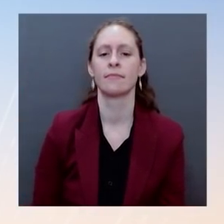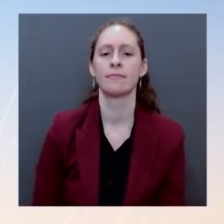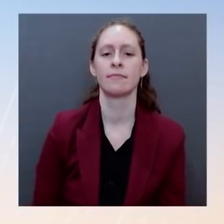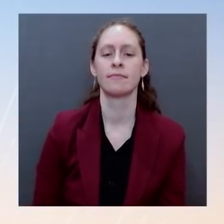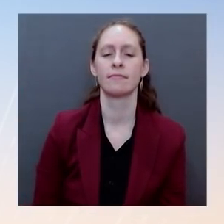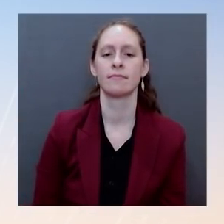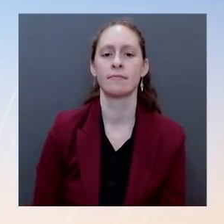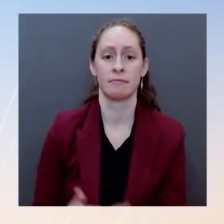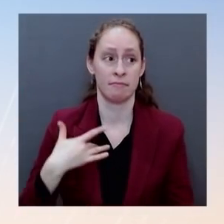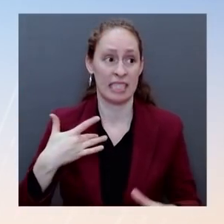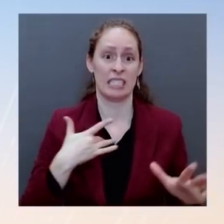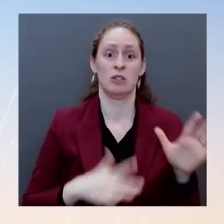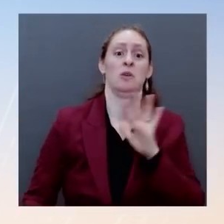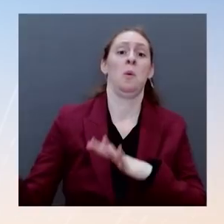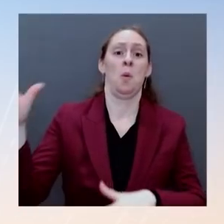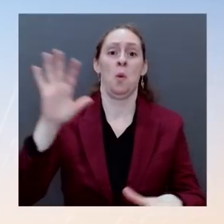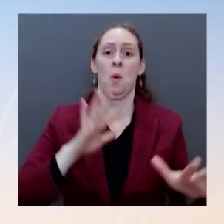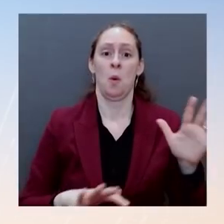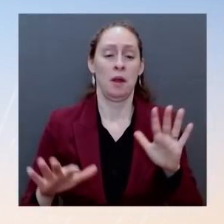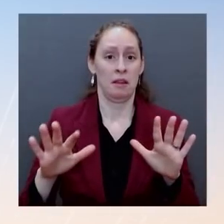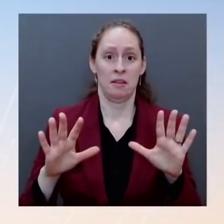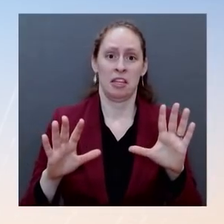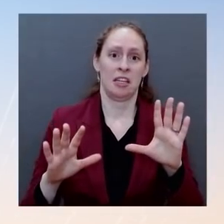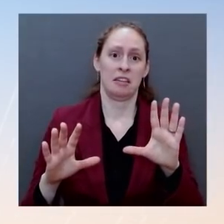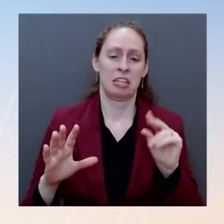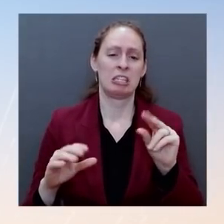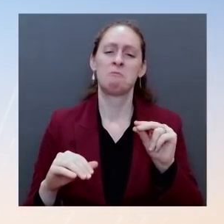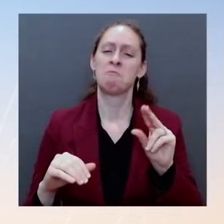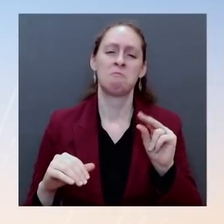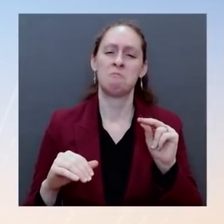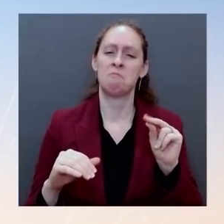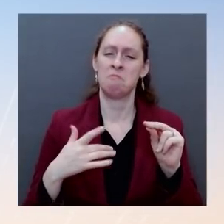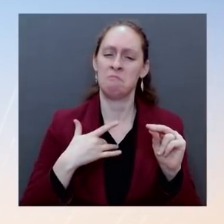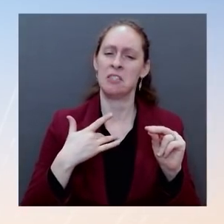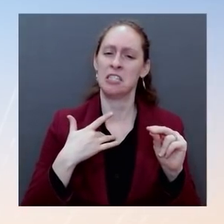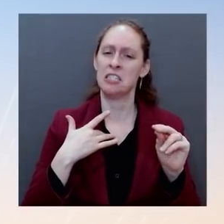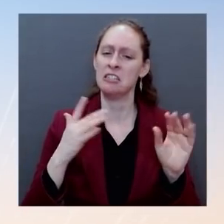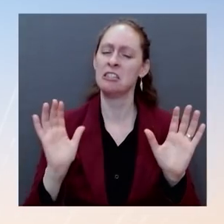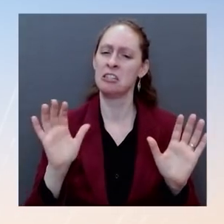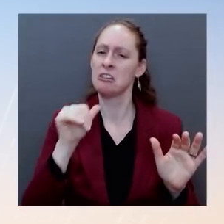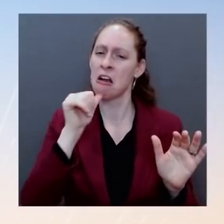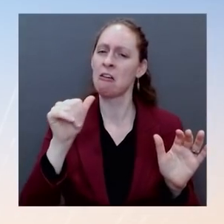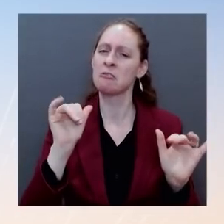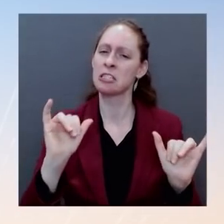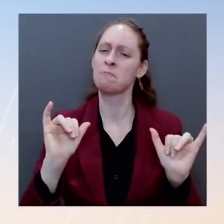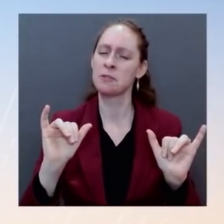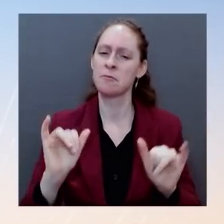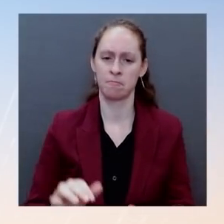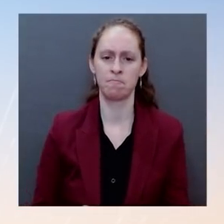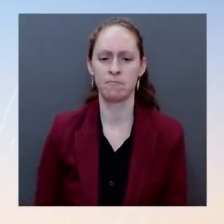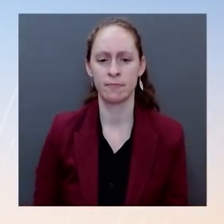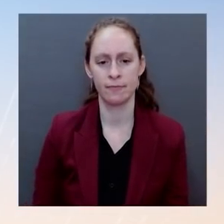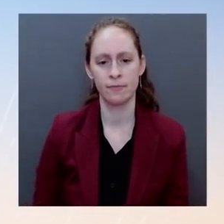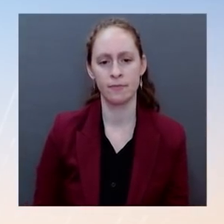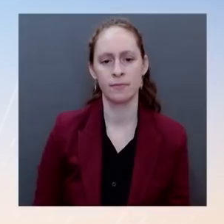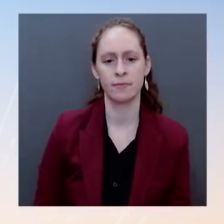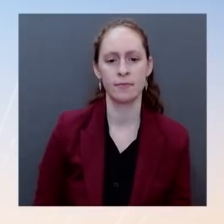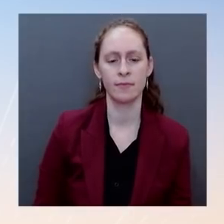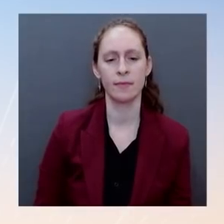And so, it's -- it's a concern, but it's also part of why we think that acting in the way that we've laid out